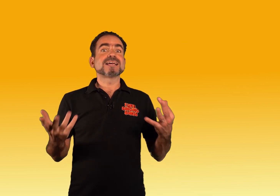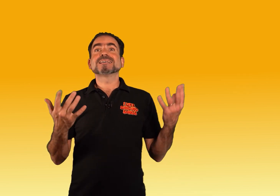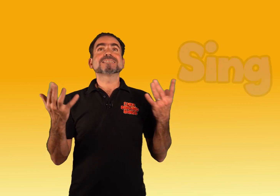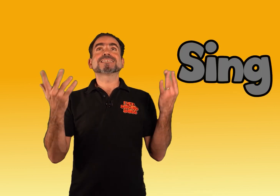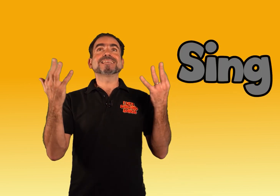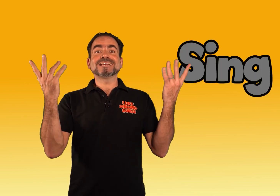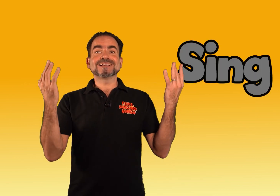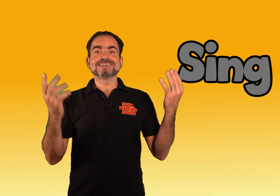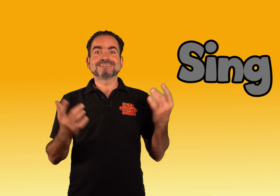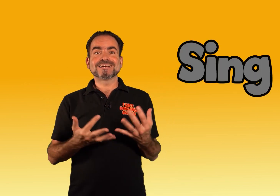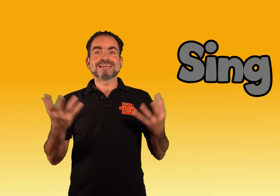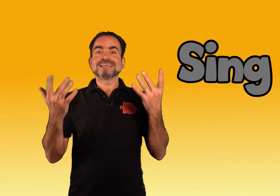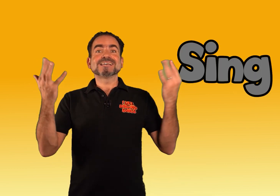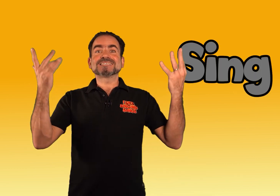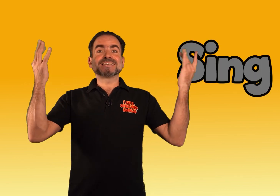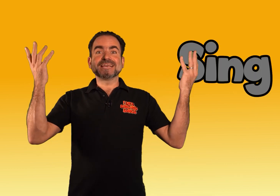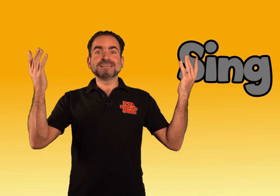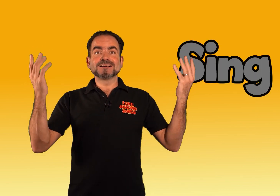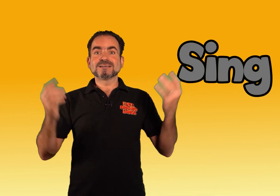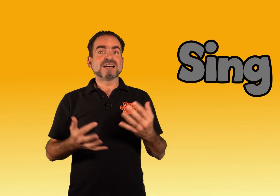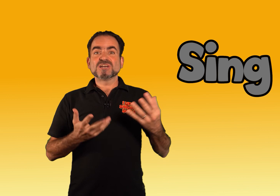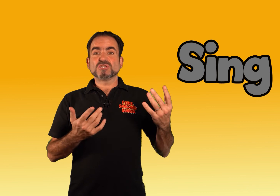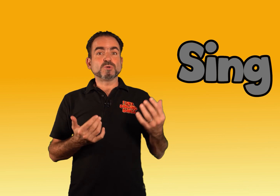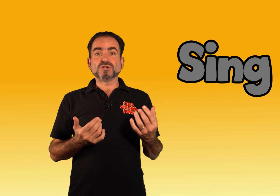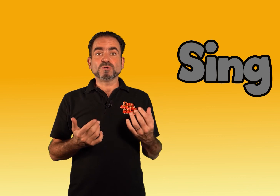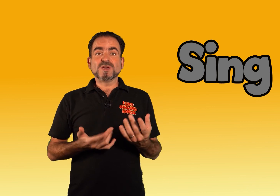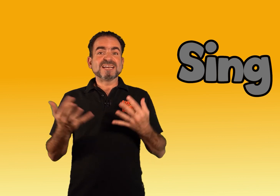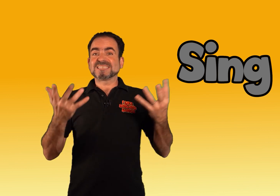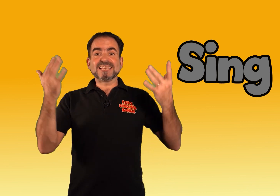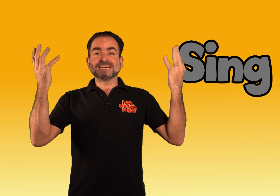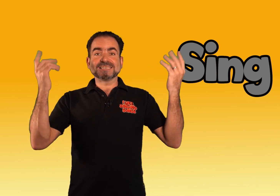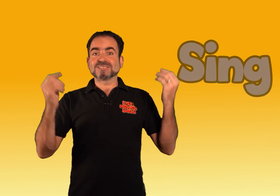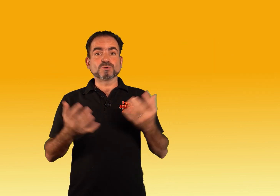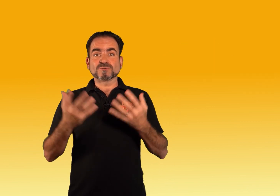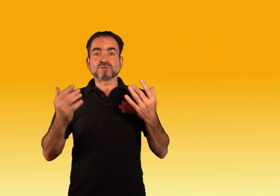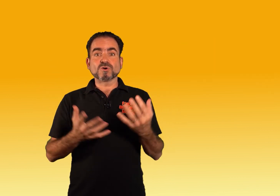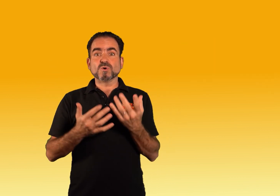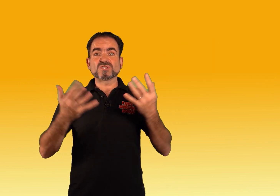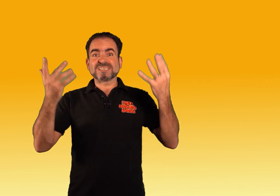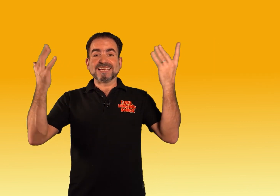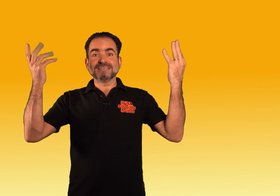Sing You can do sing this autumn song Or sing